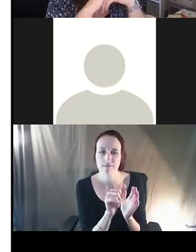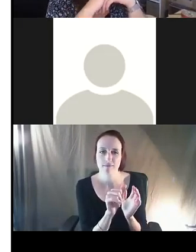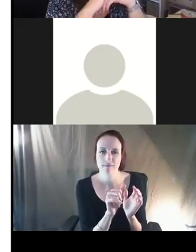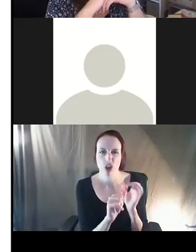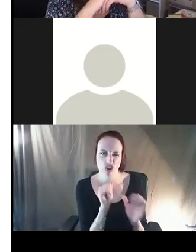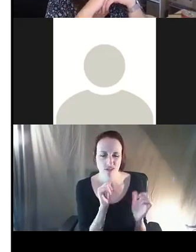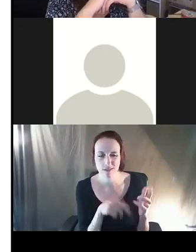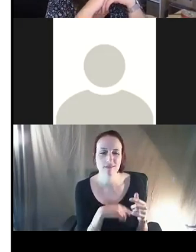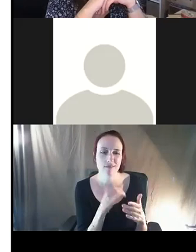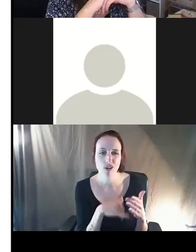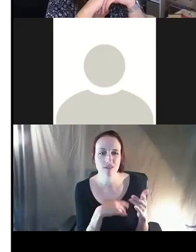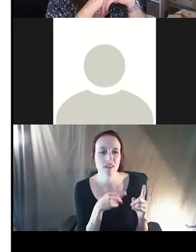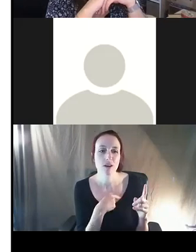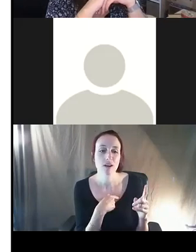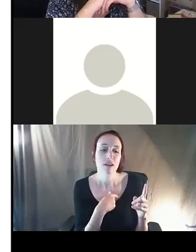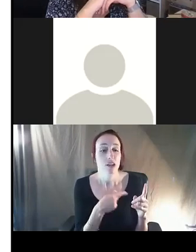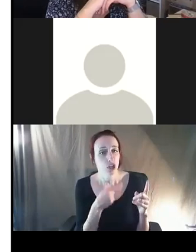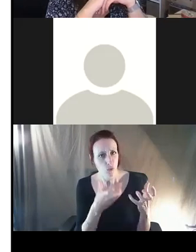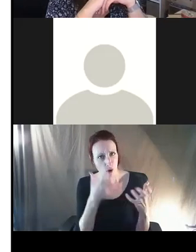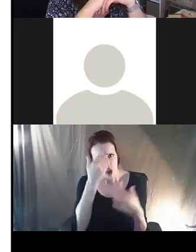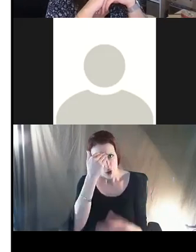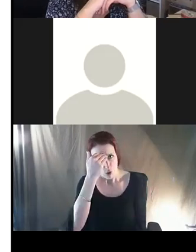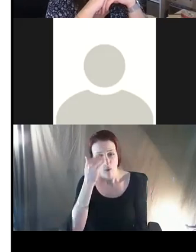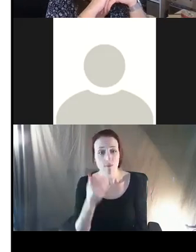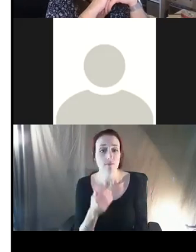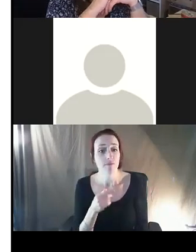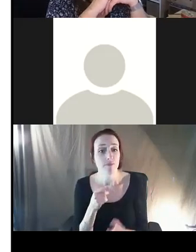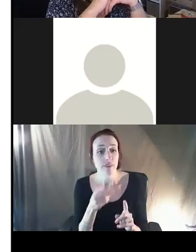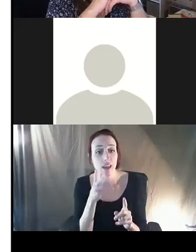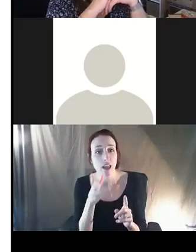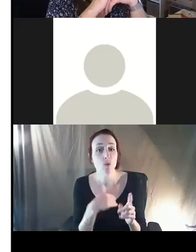that spirit in mind that you are going to learn little bits of it and keep going.